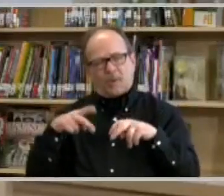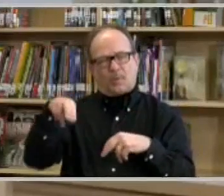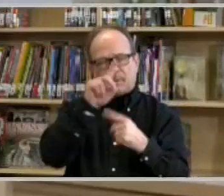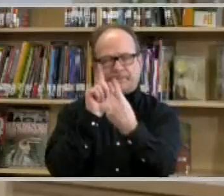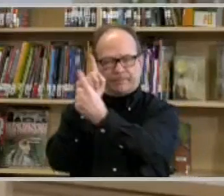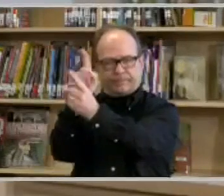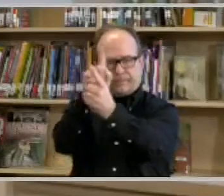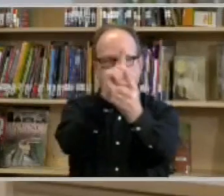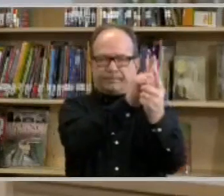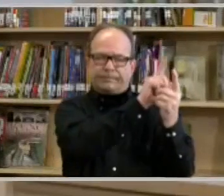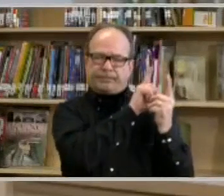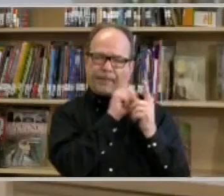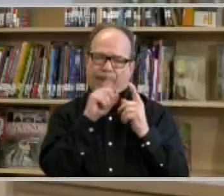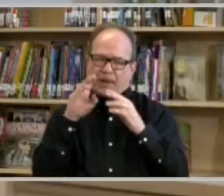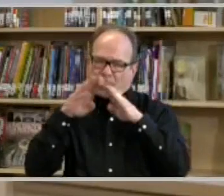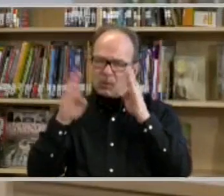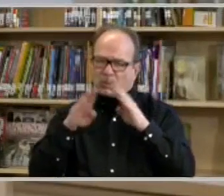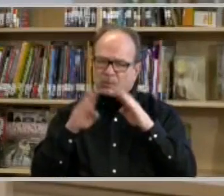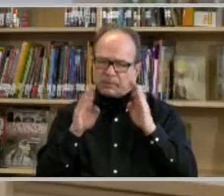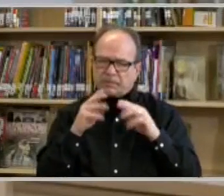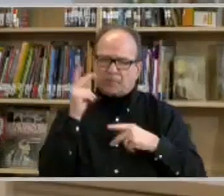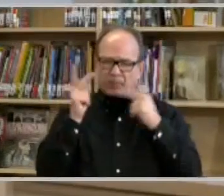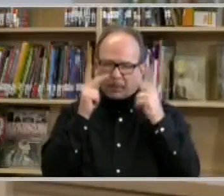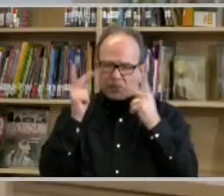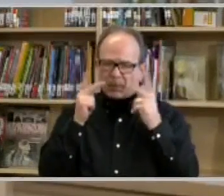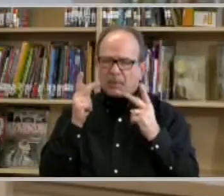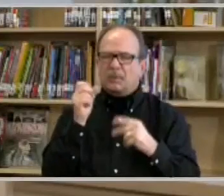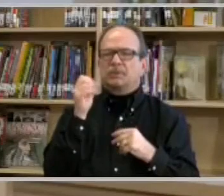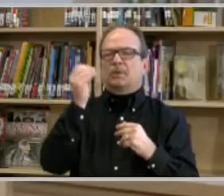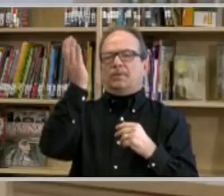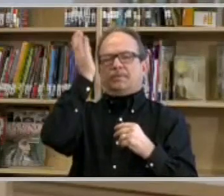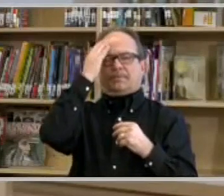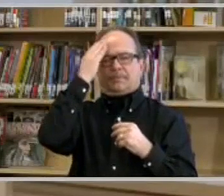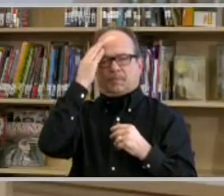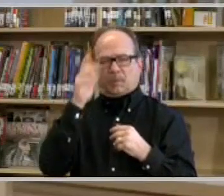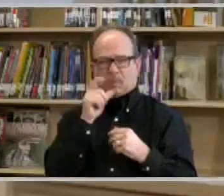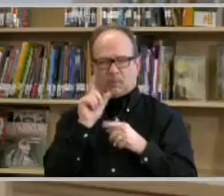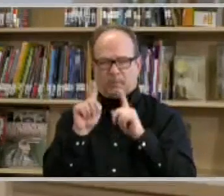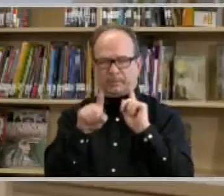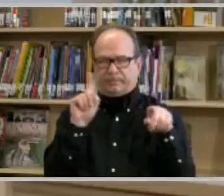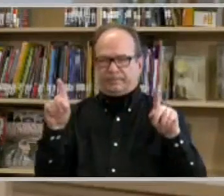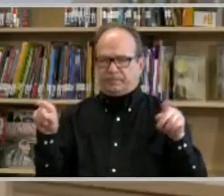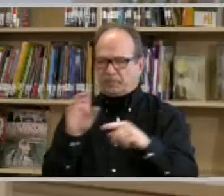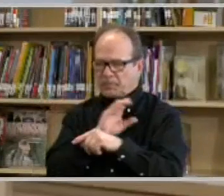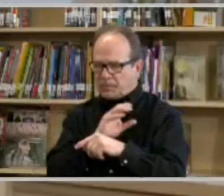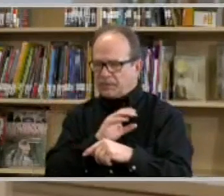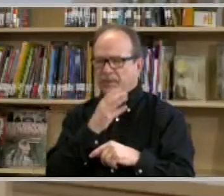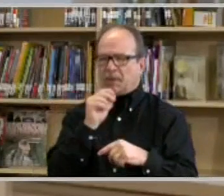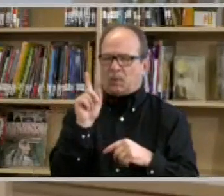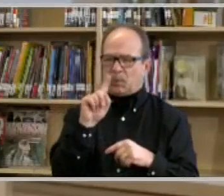LEARN EACH INDIVIDUAL HOME MAYBE OR THE PEOPLE THAT LIVE IN THE